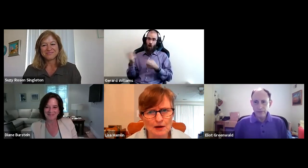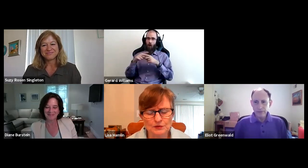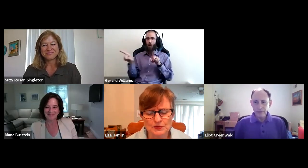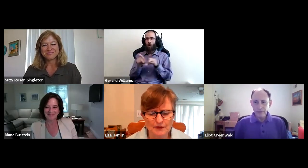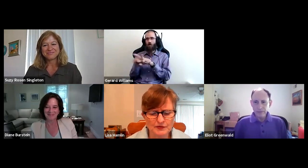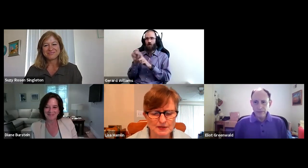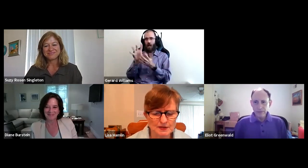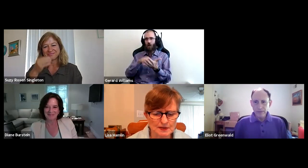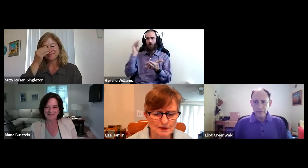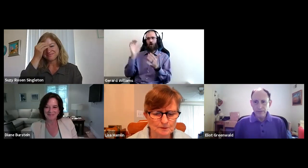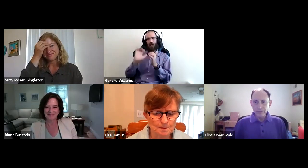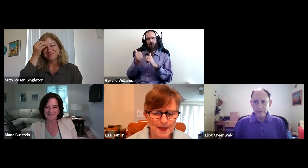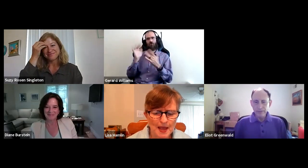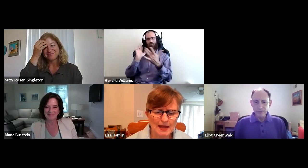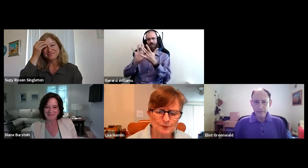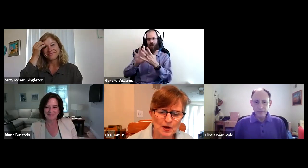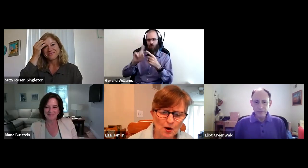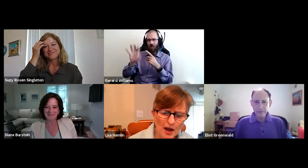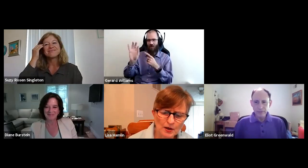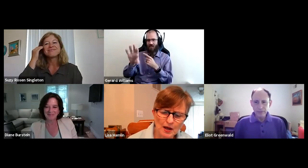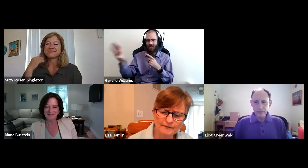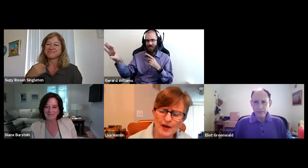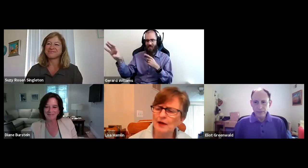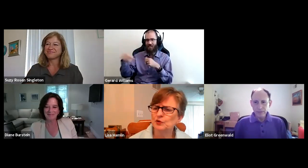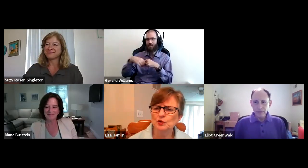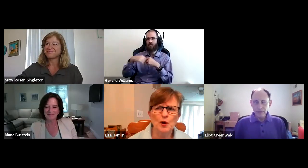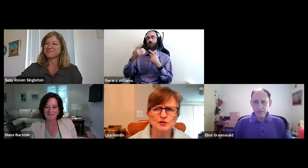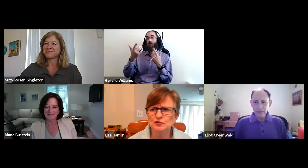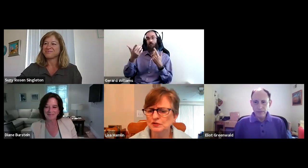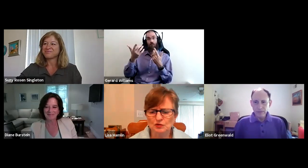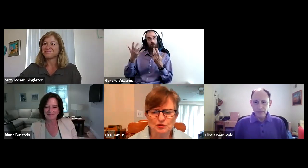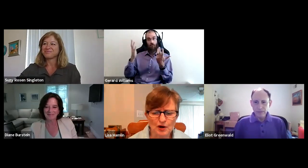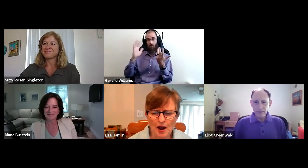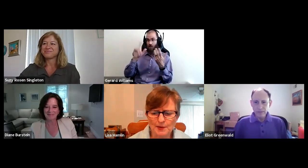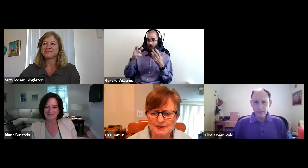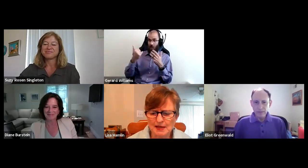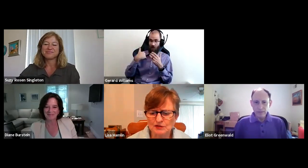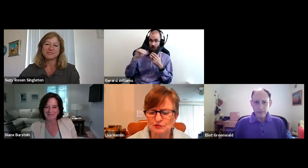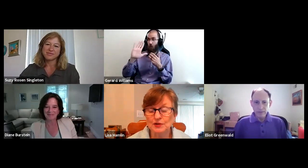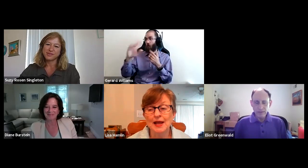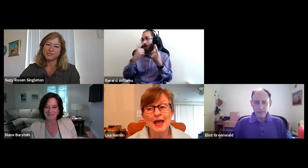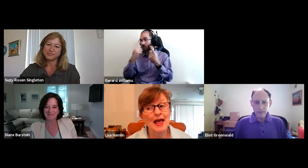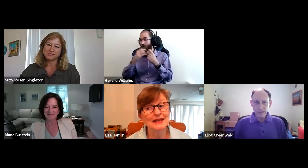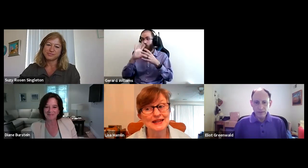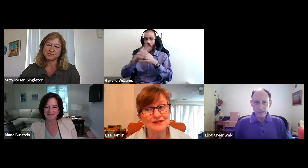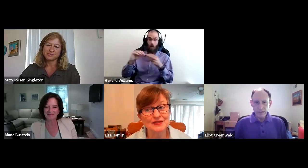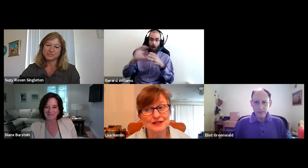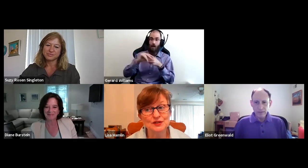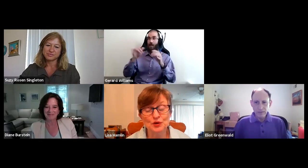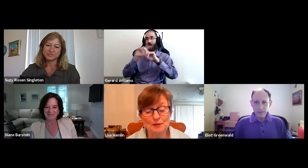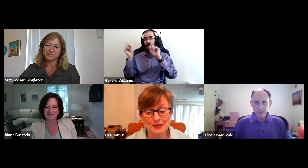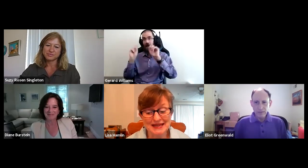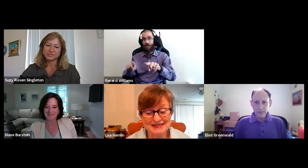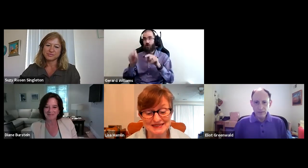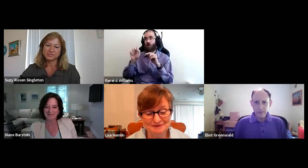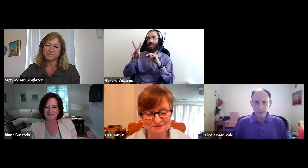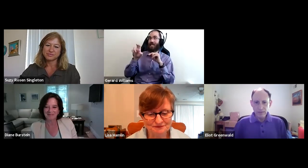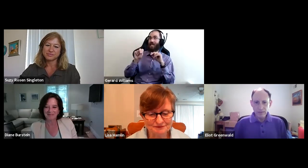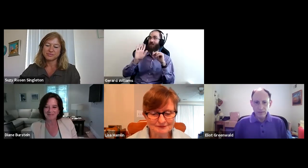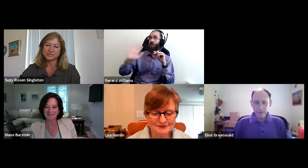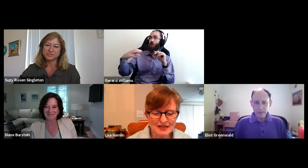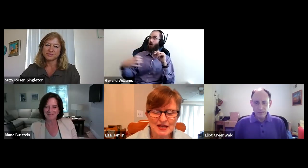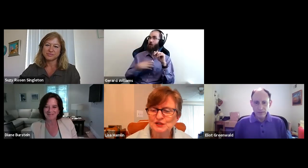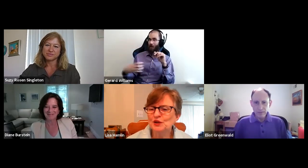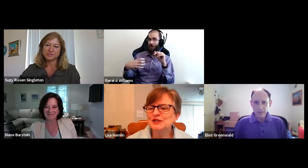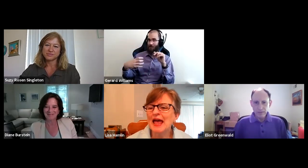out to them with your questions or comments even your complaints.